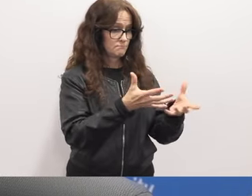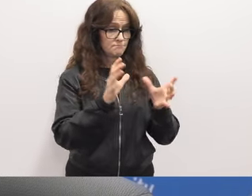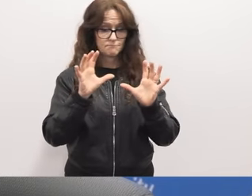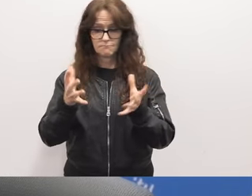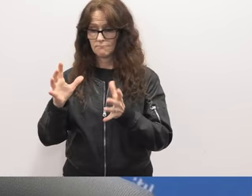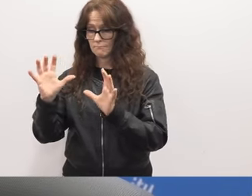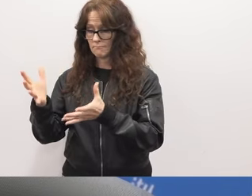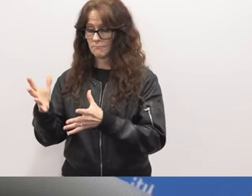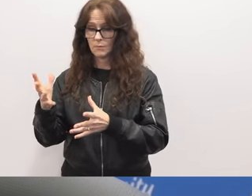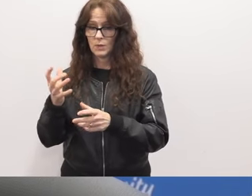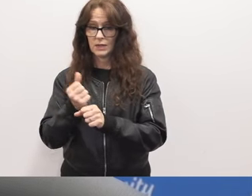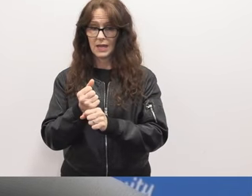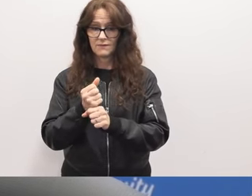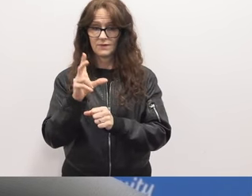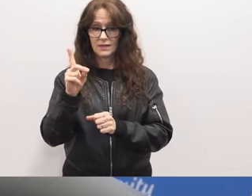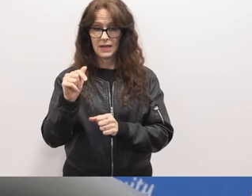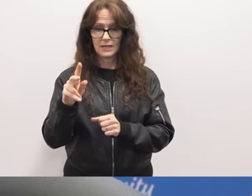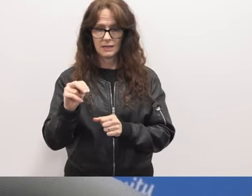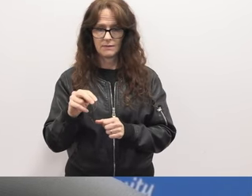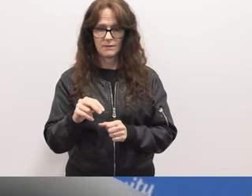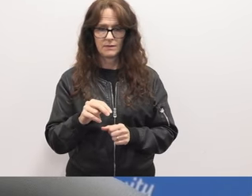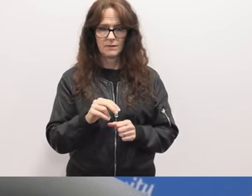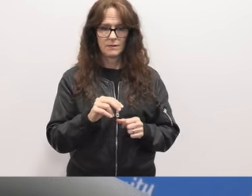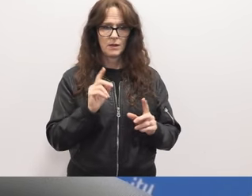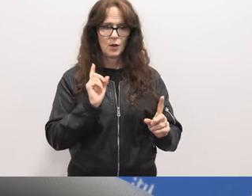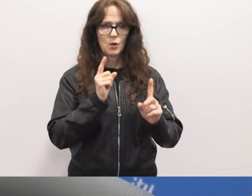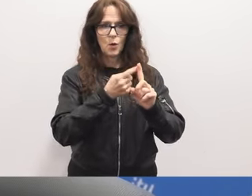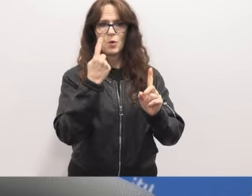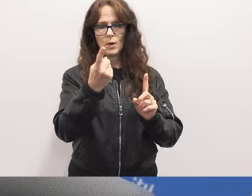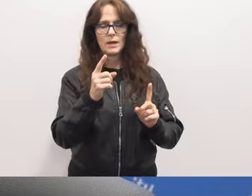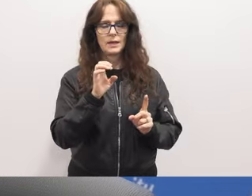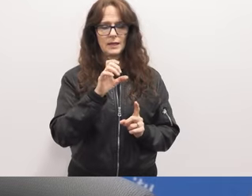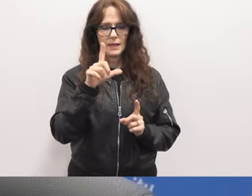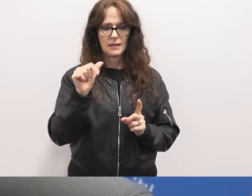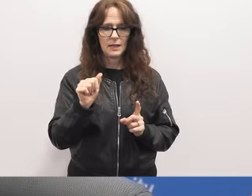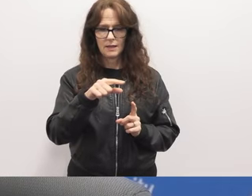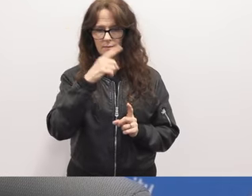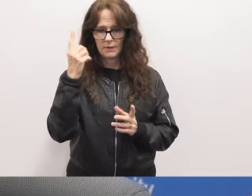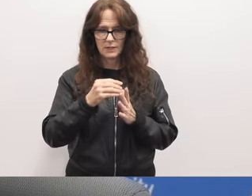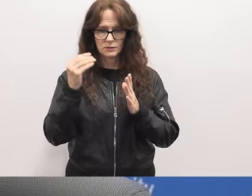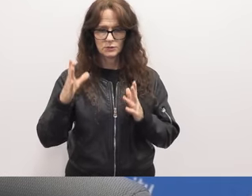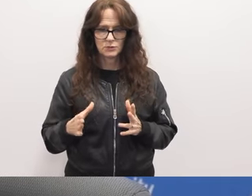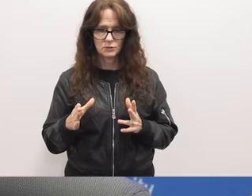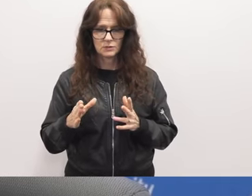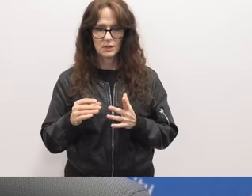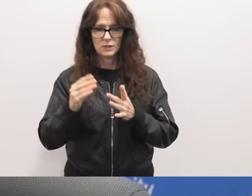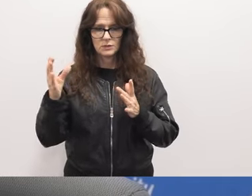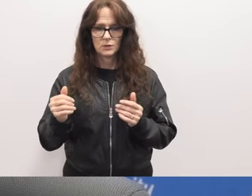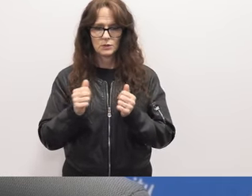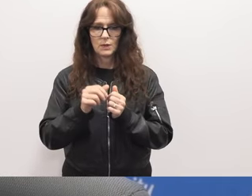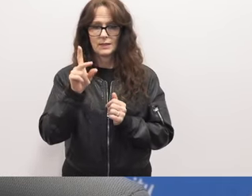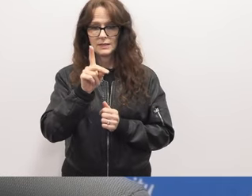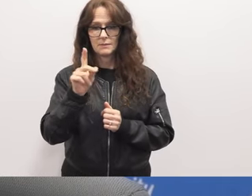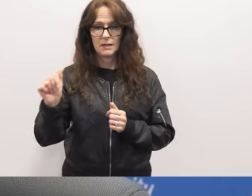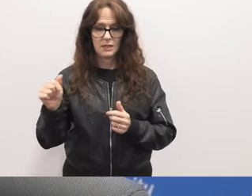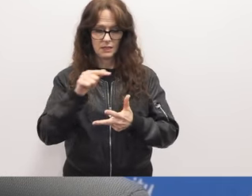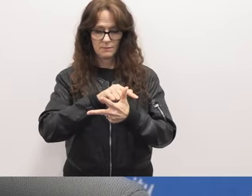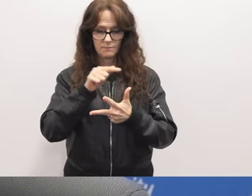Our English learners, I'm talking about goal one here. Our English learners, our Black students, and our students with disabilities who represent